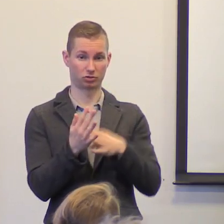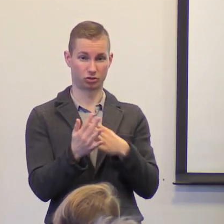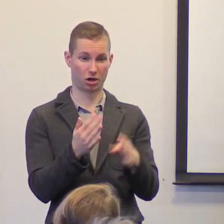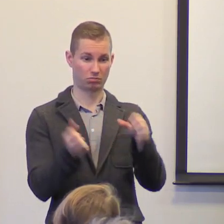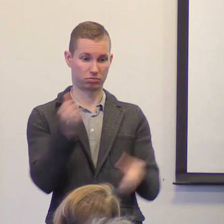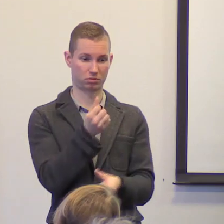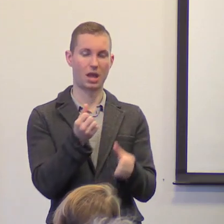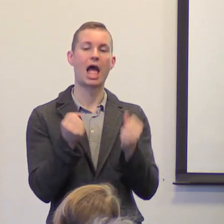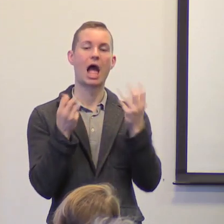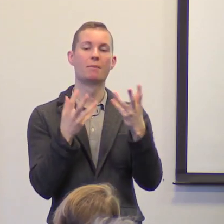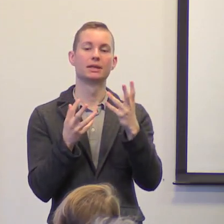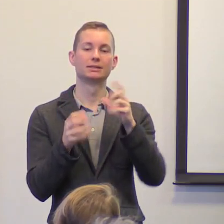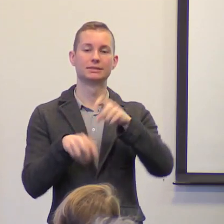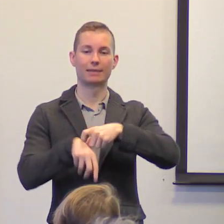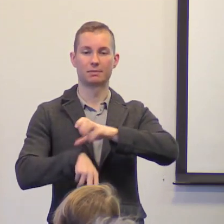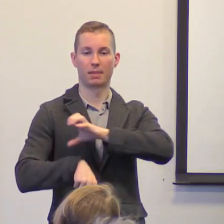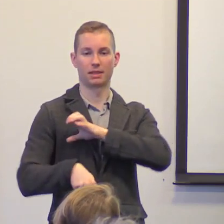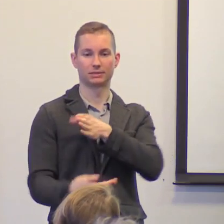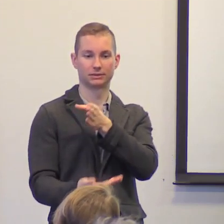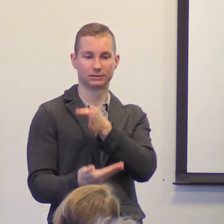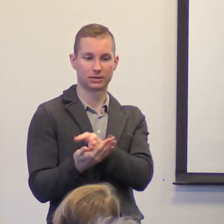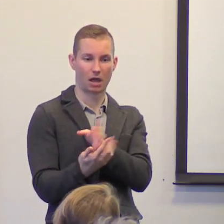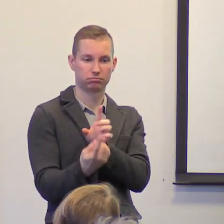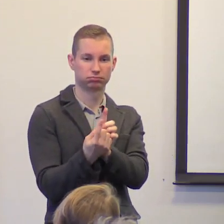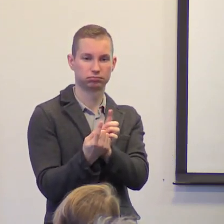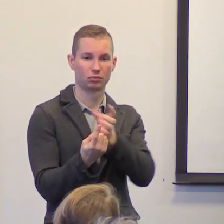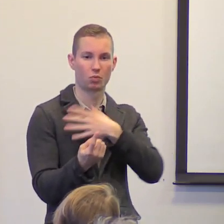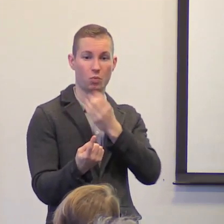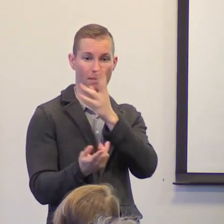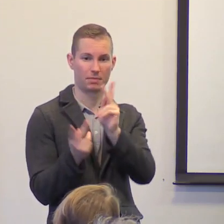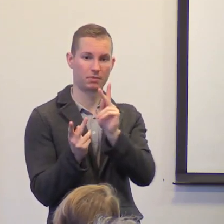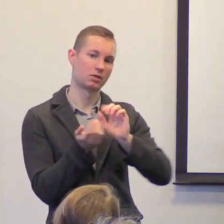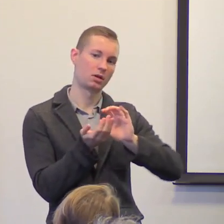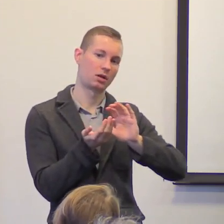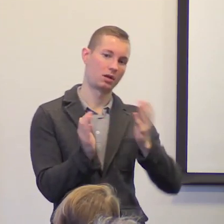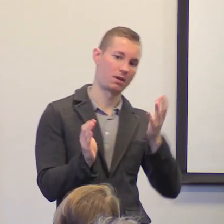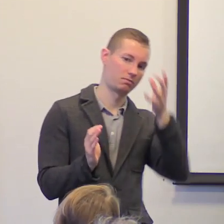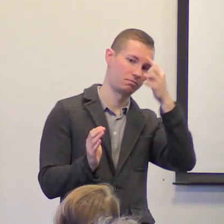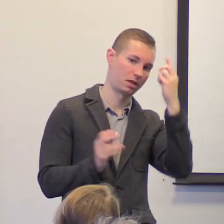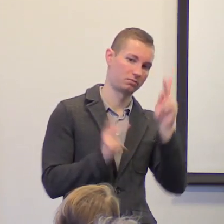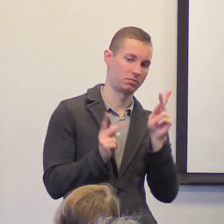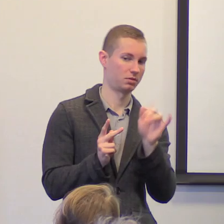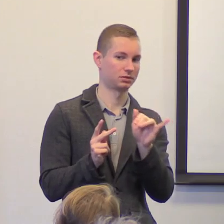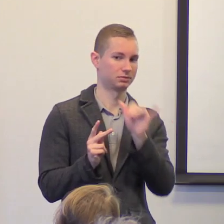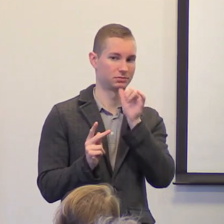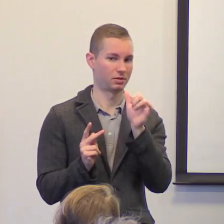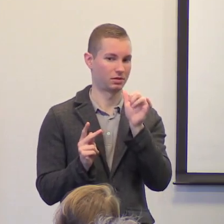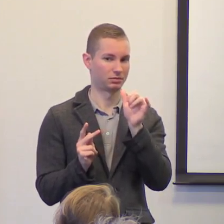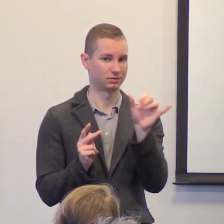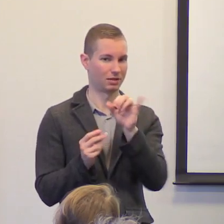police stops for white people as opposed to black people. Completely disproportionate.